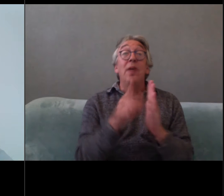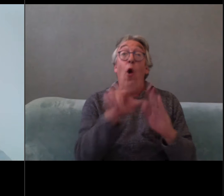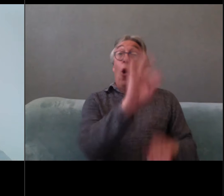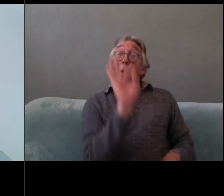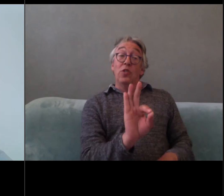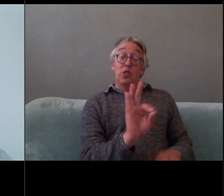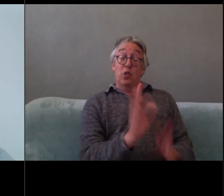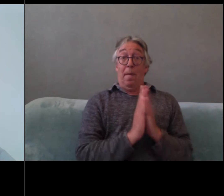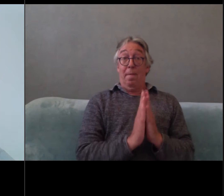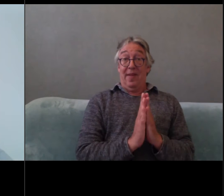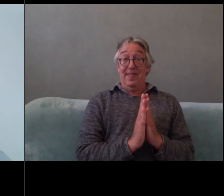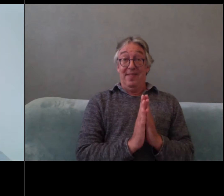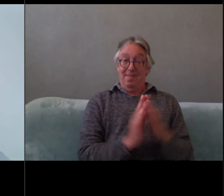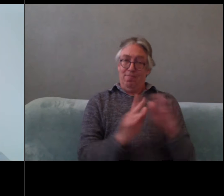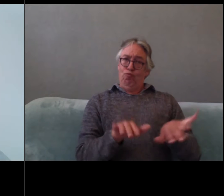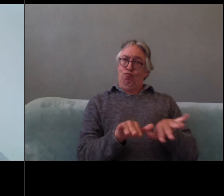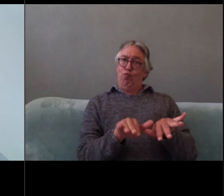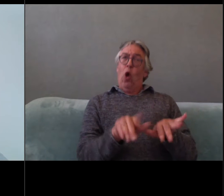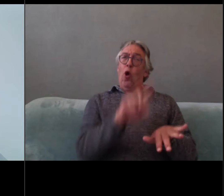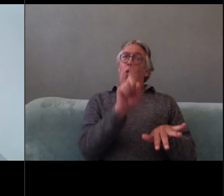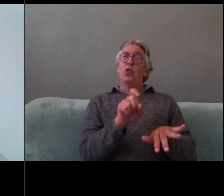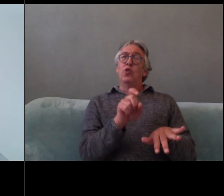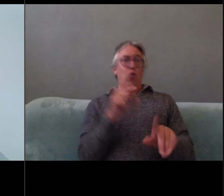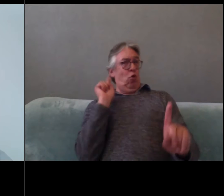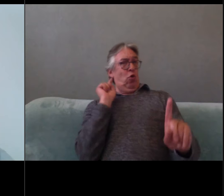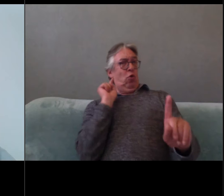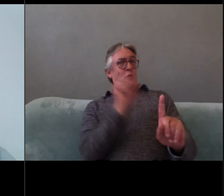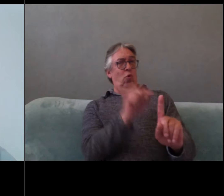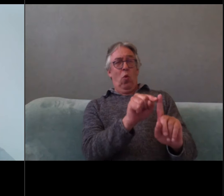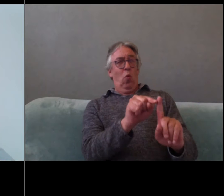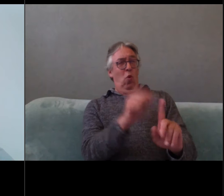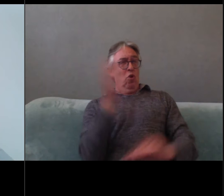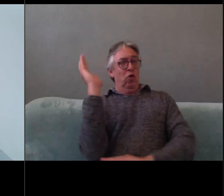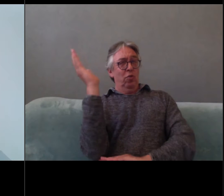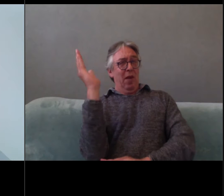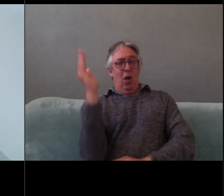Before I hand over, I'd like to thank our interpreters